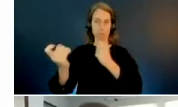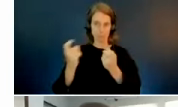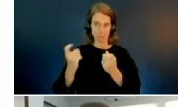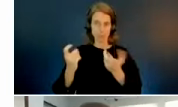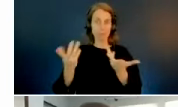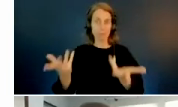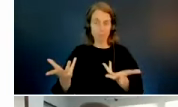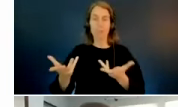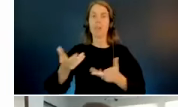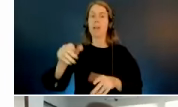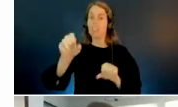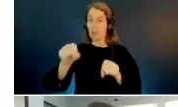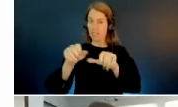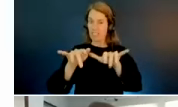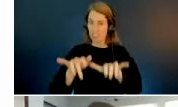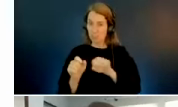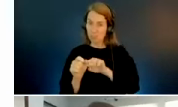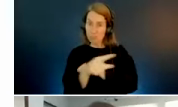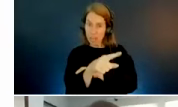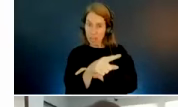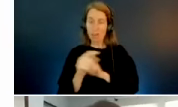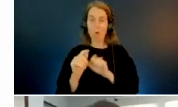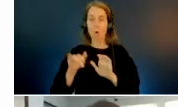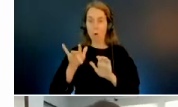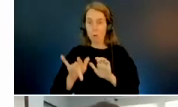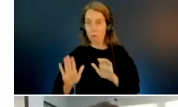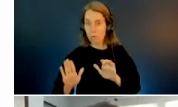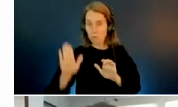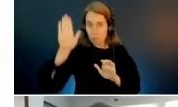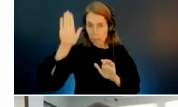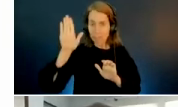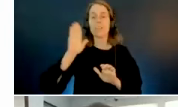or you can raise your hand but we will get that to that at the end of the presentation